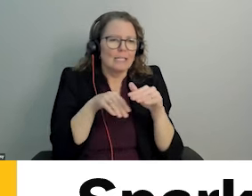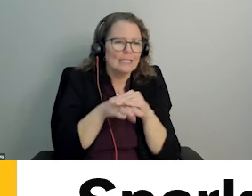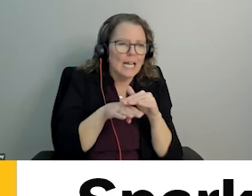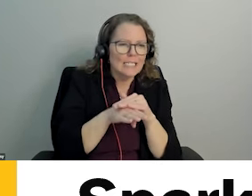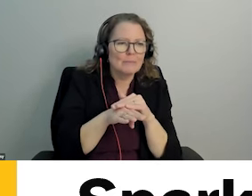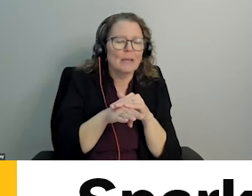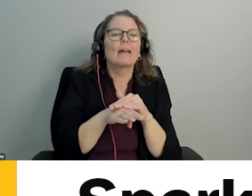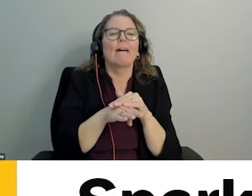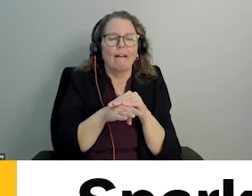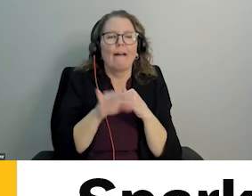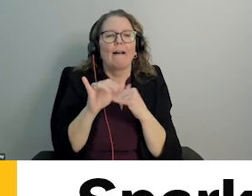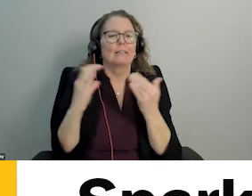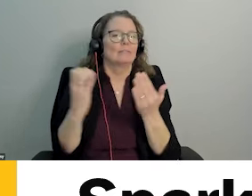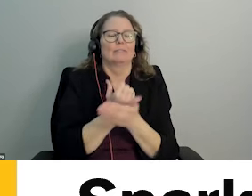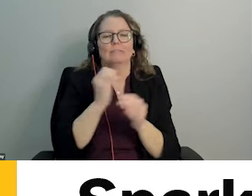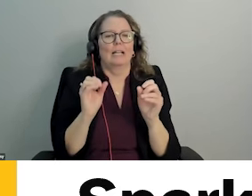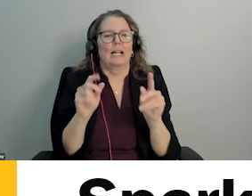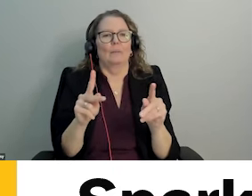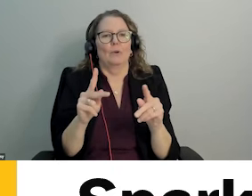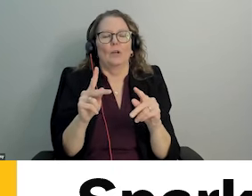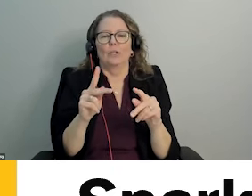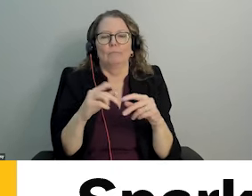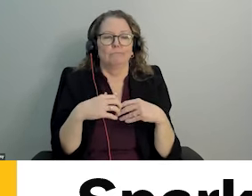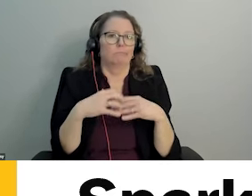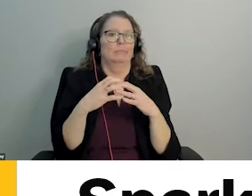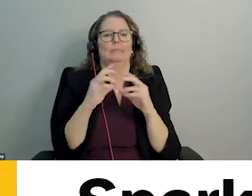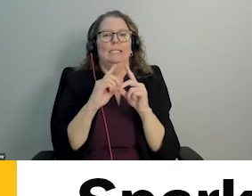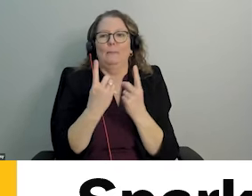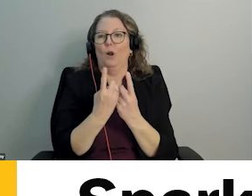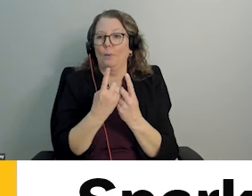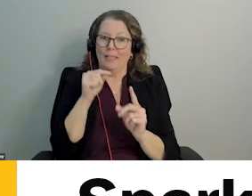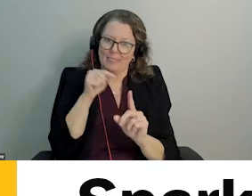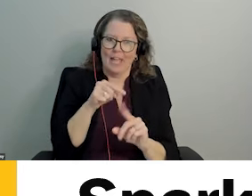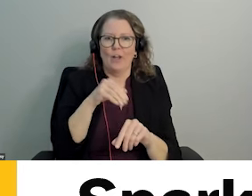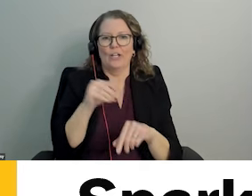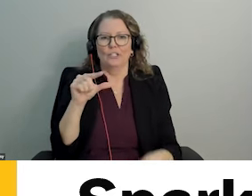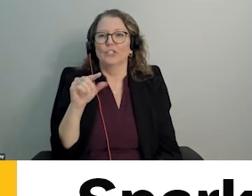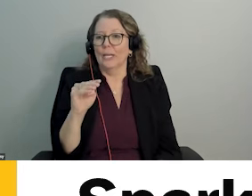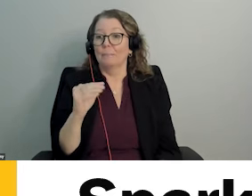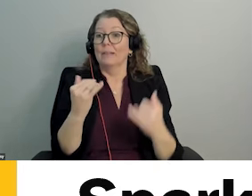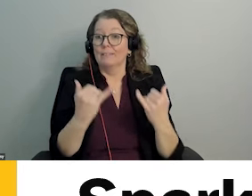that I had the opportunity to build a whole department at General Motors around accessibility. And now I do that independently